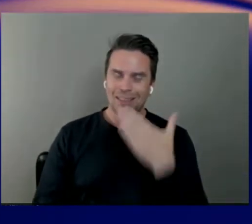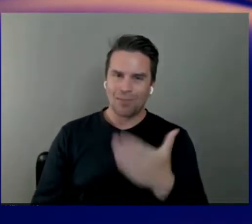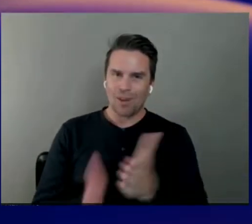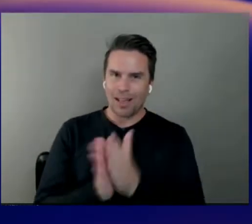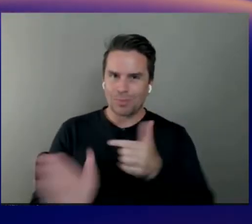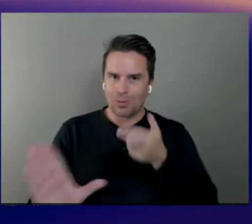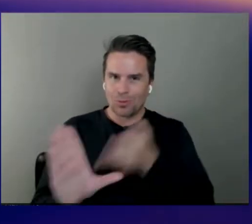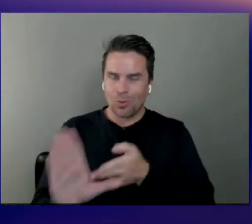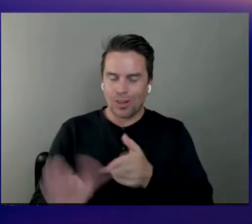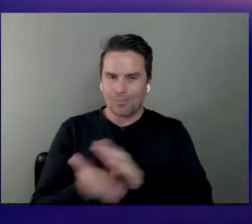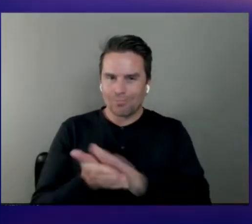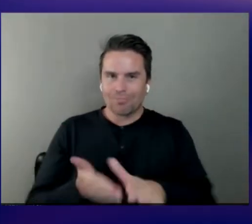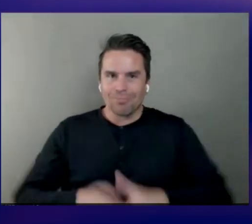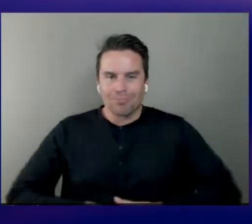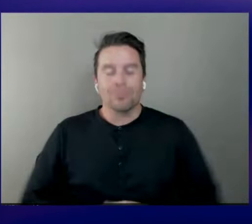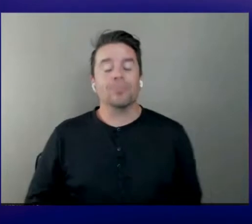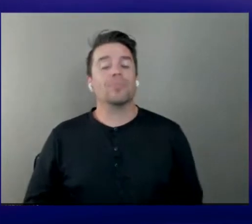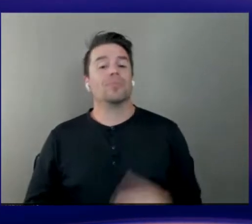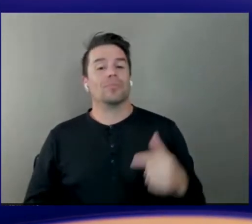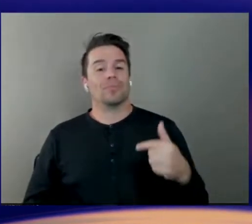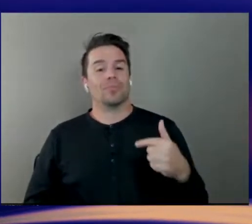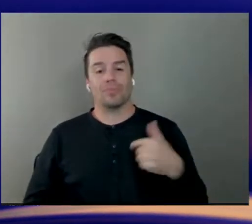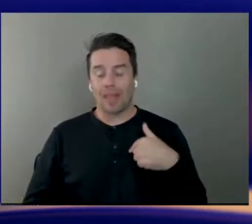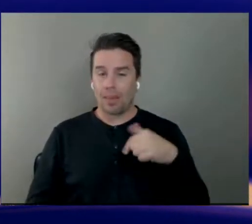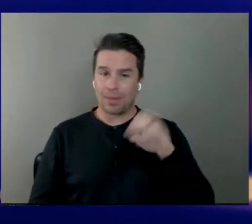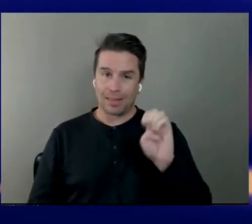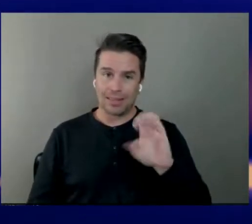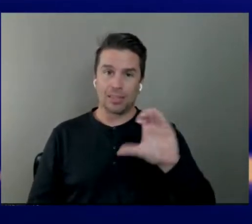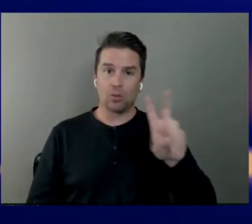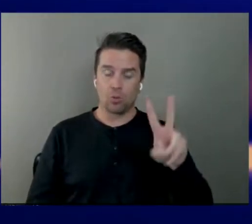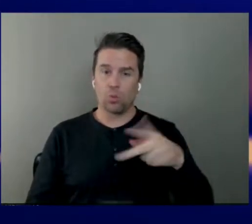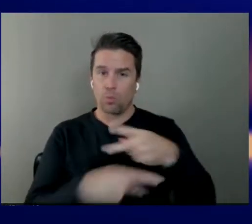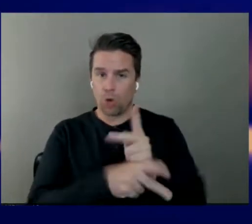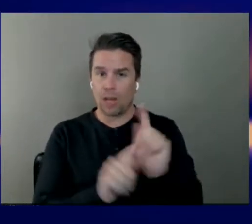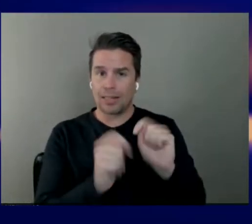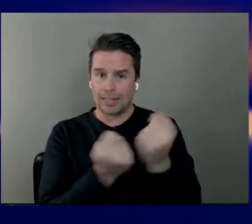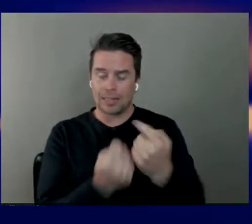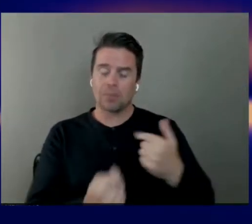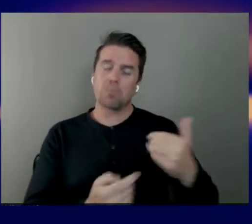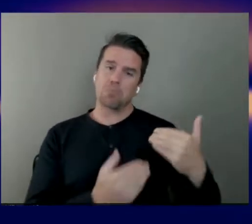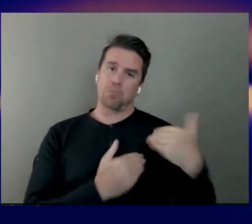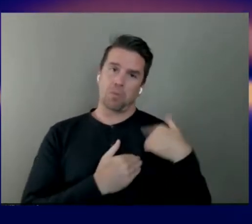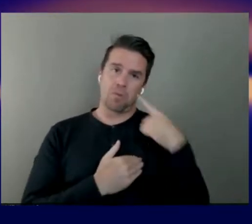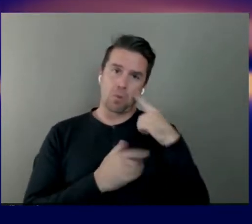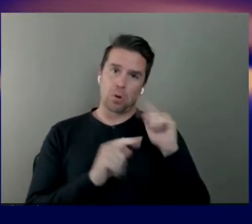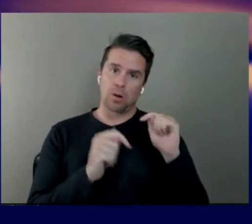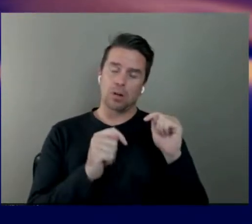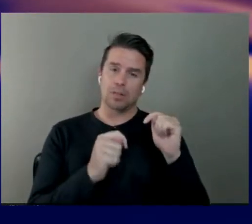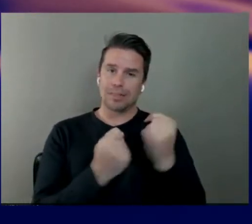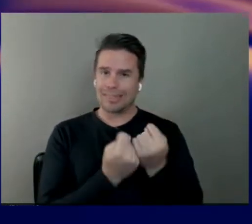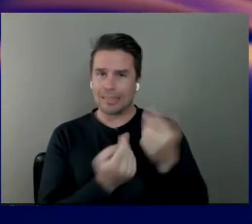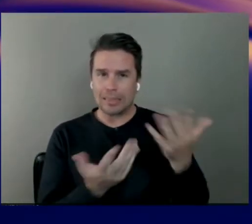So I'm in the EC2 product team and I have responsibility in the team for basically our,